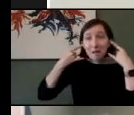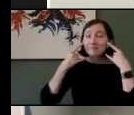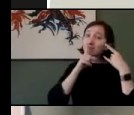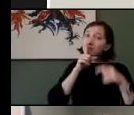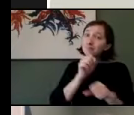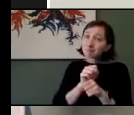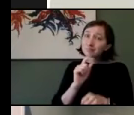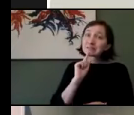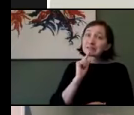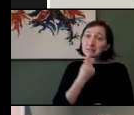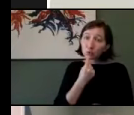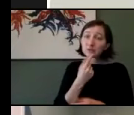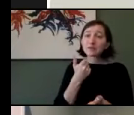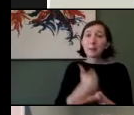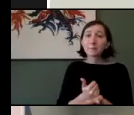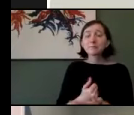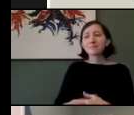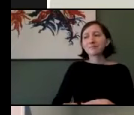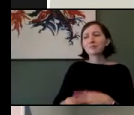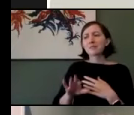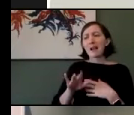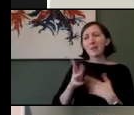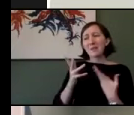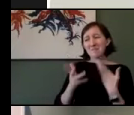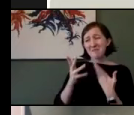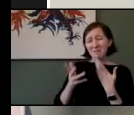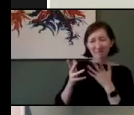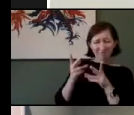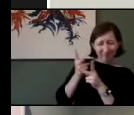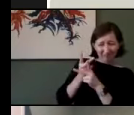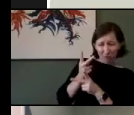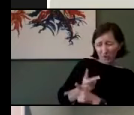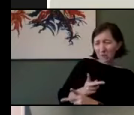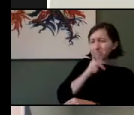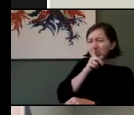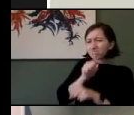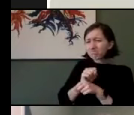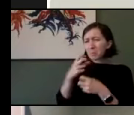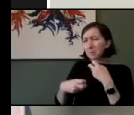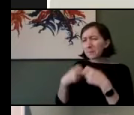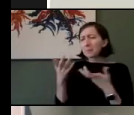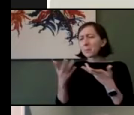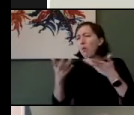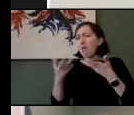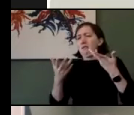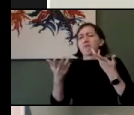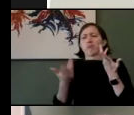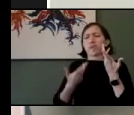and really getting to what's the true issue— what's really happening— and then problem-solving for that.